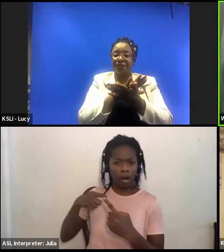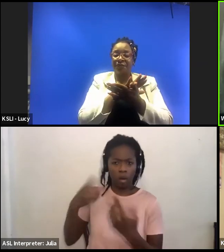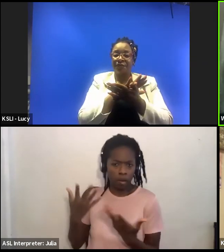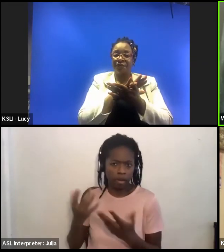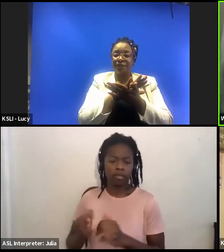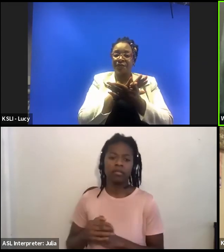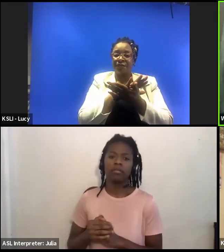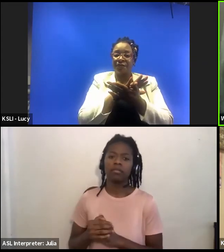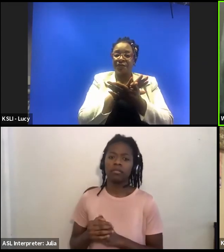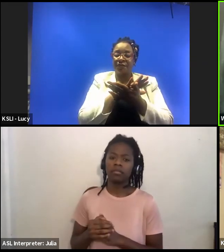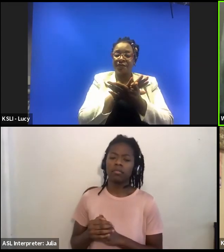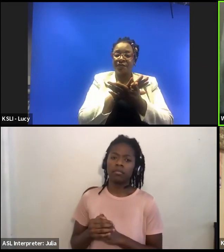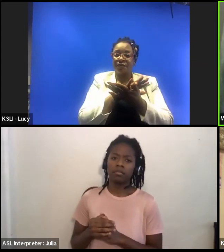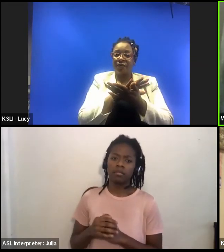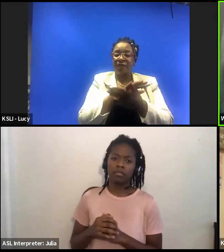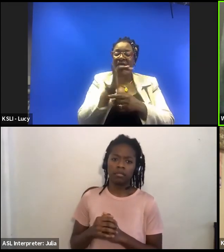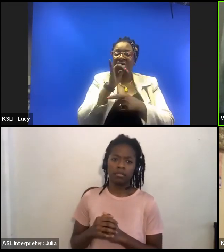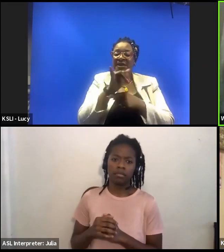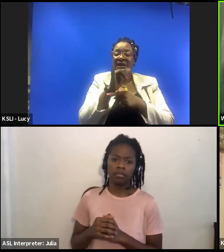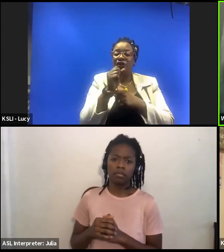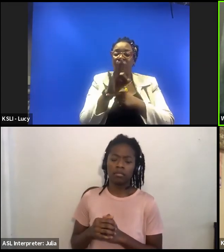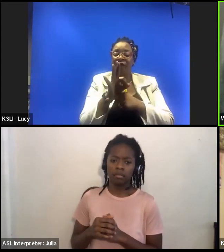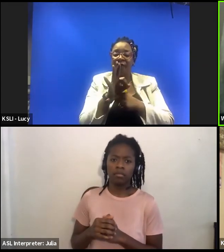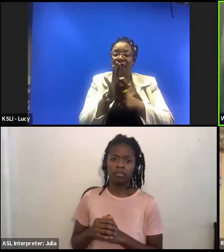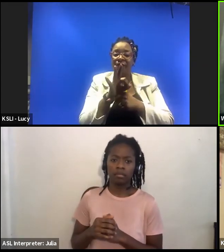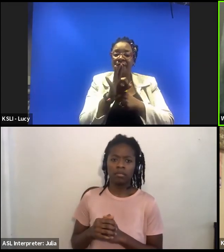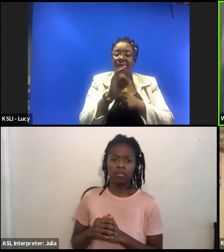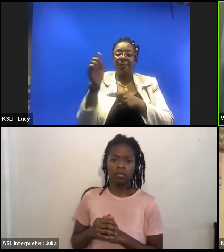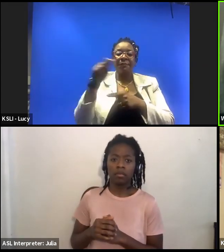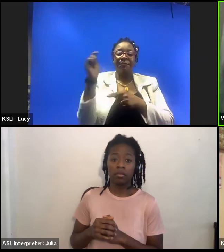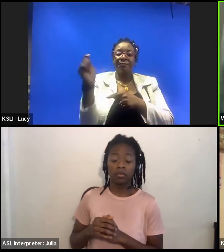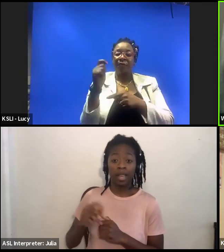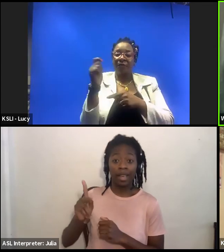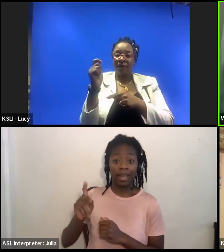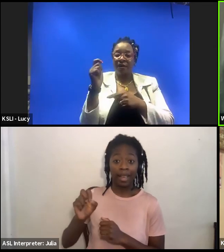a retelling of Kenya heroine stories from our side.